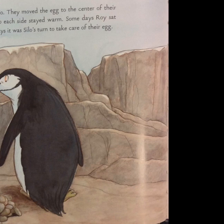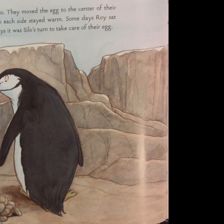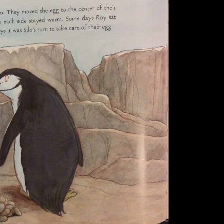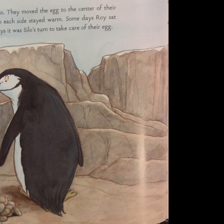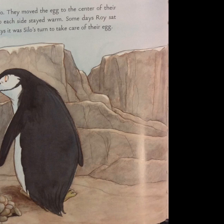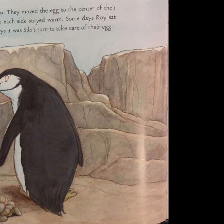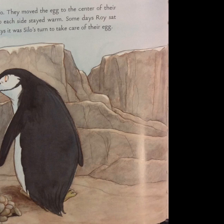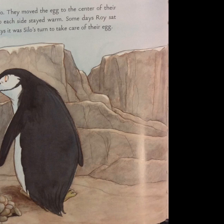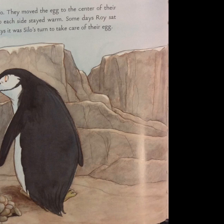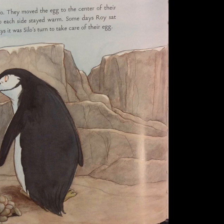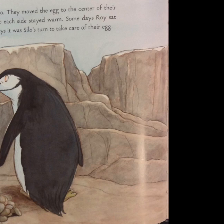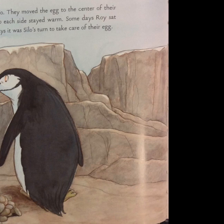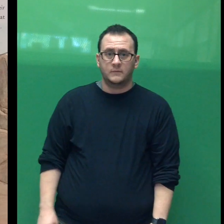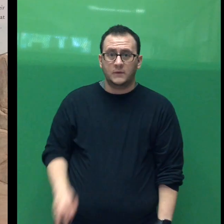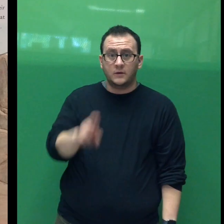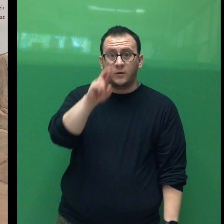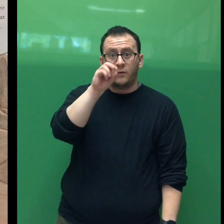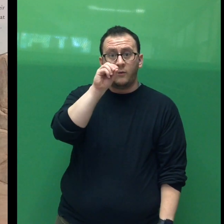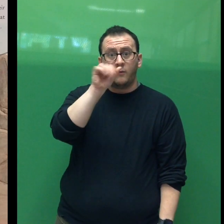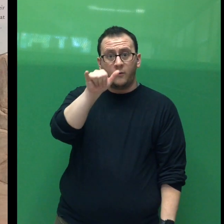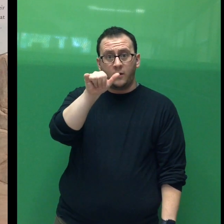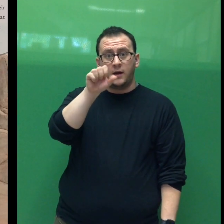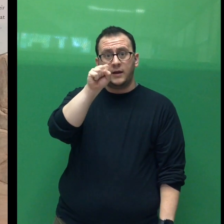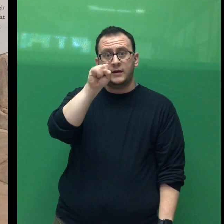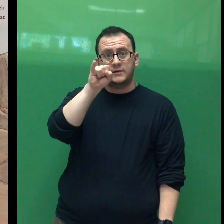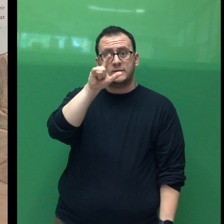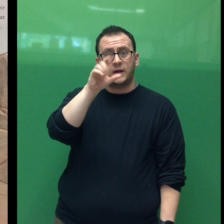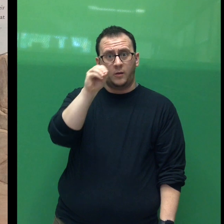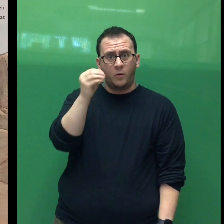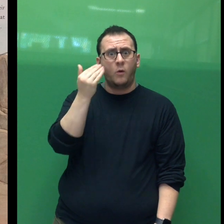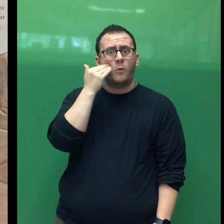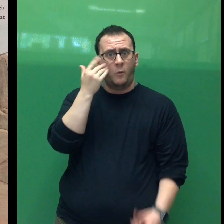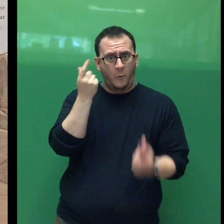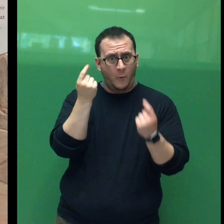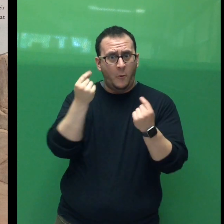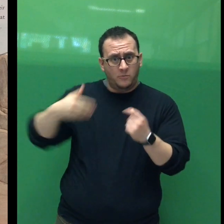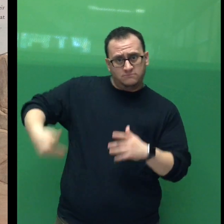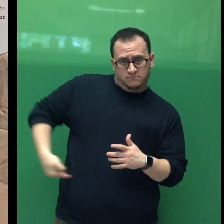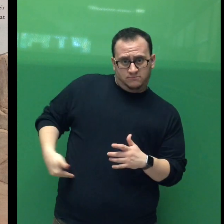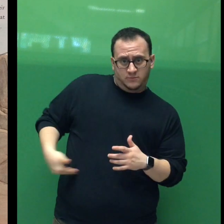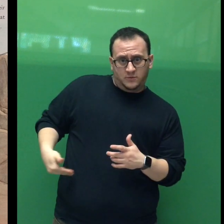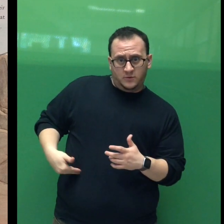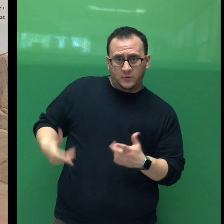They are smiling. The screen splits. On the left: the previously described picture.